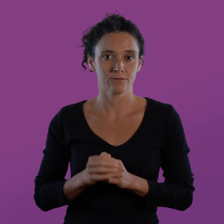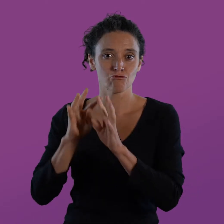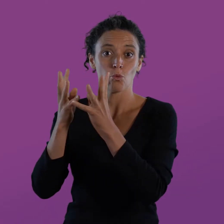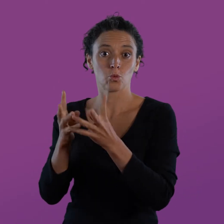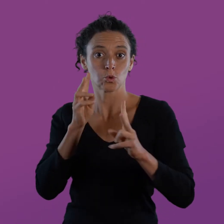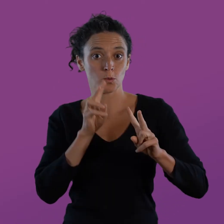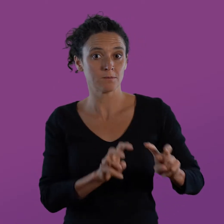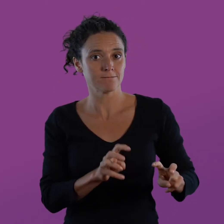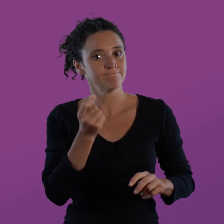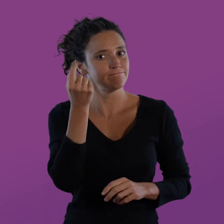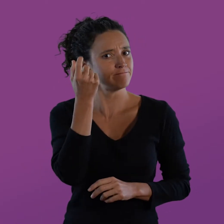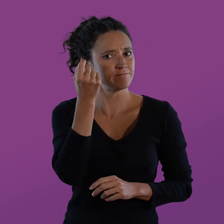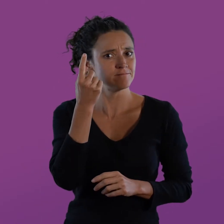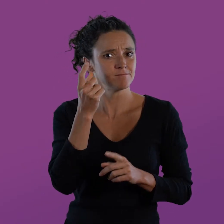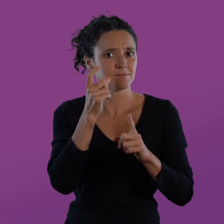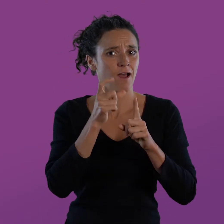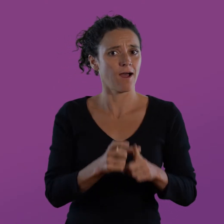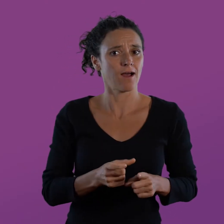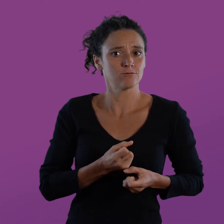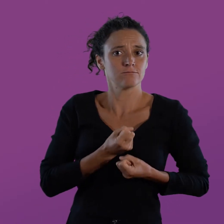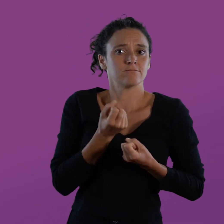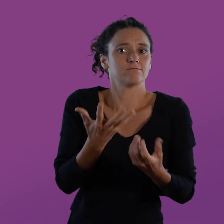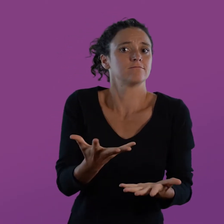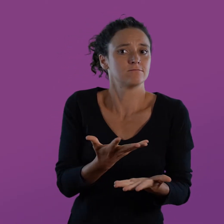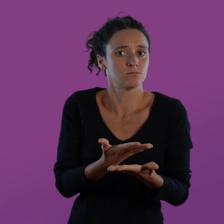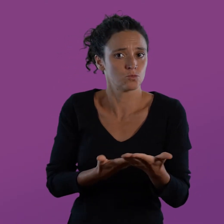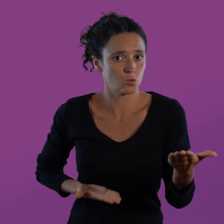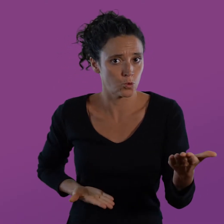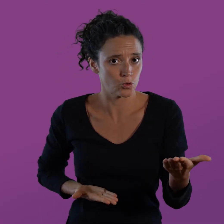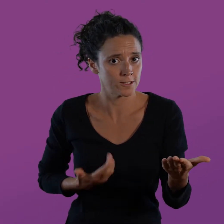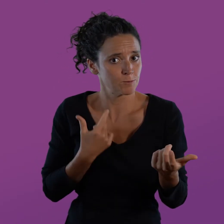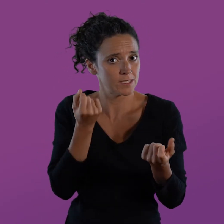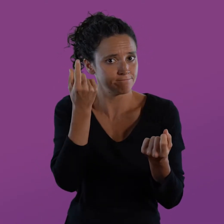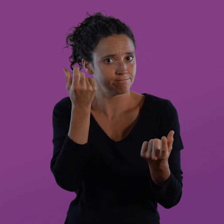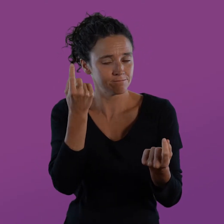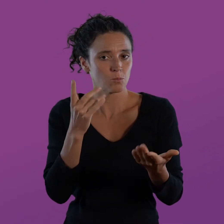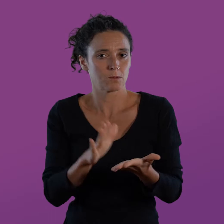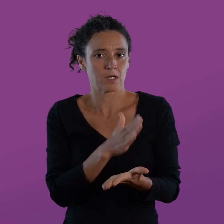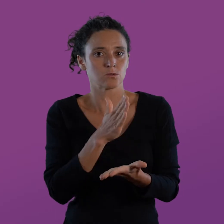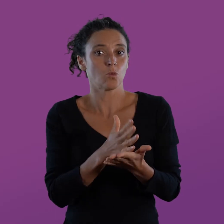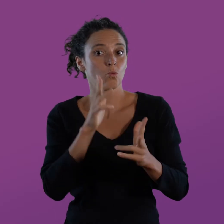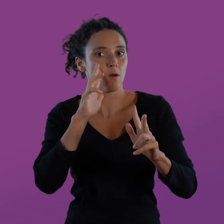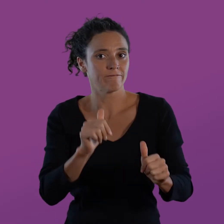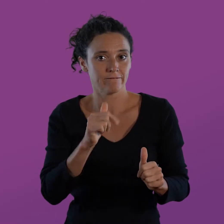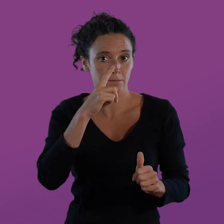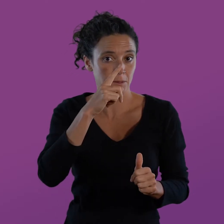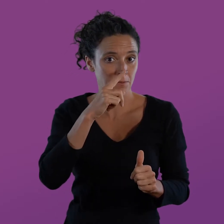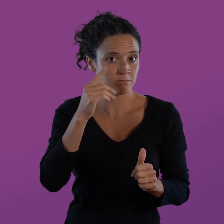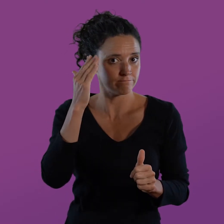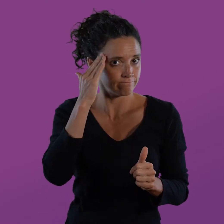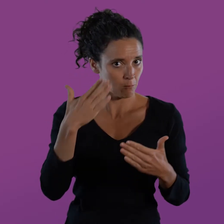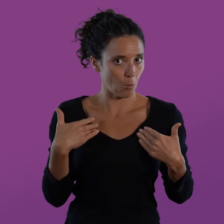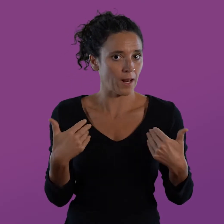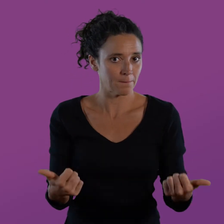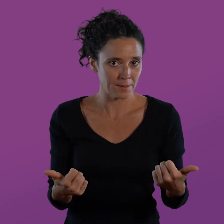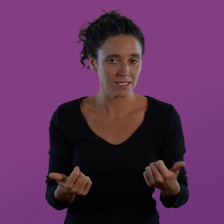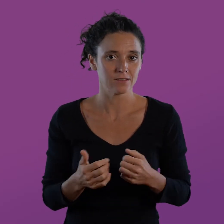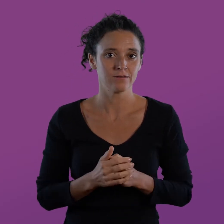We recognise that people may find it difficult to tell their stories. We support people in telling their stories in a way which maintains their wellbeing.